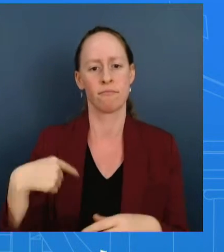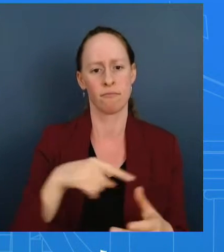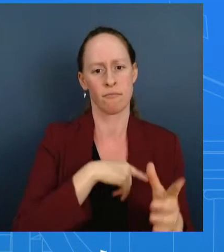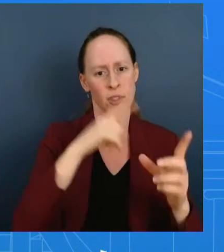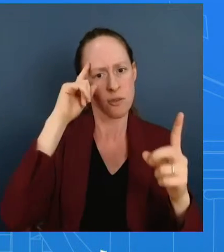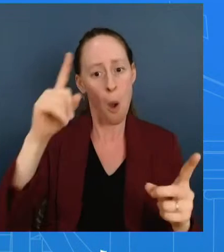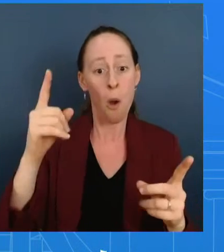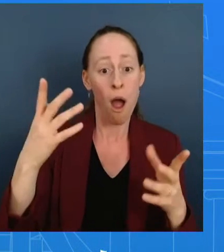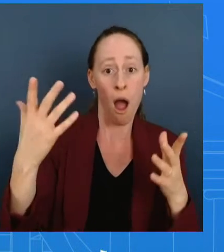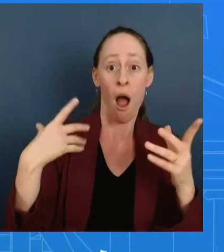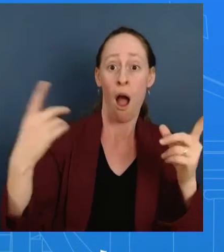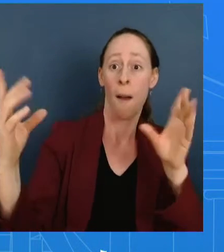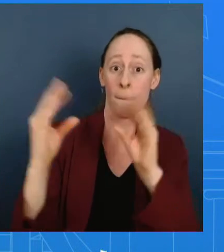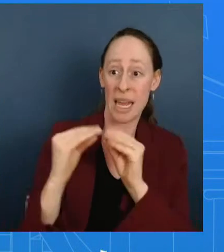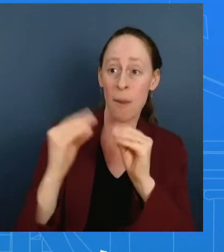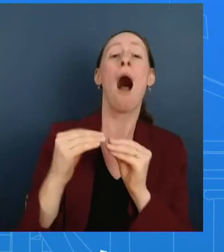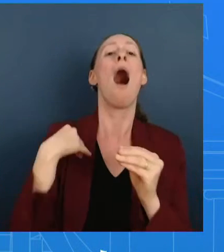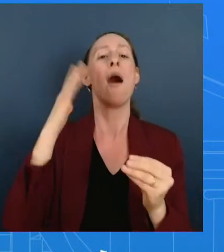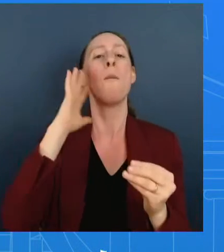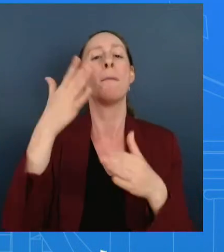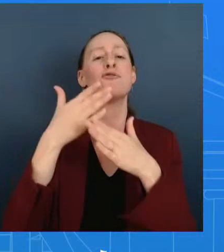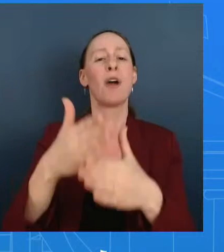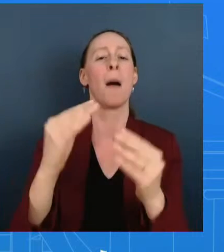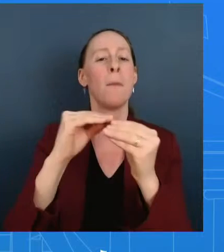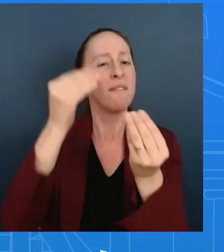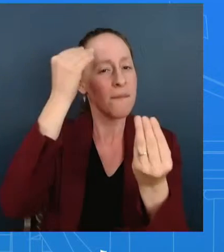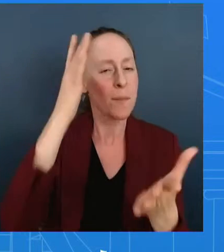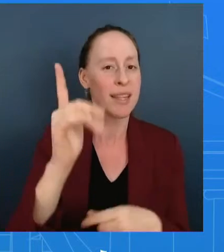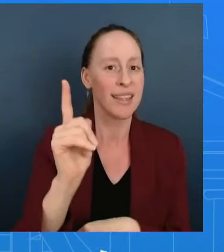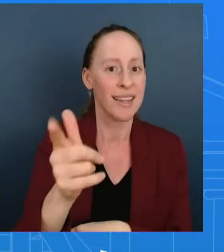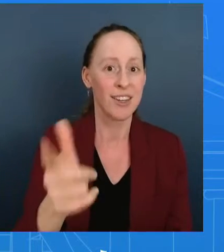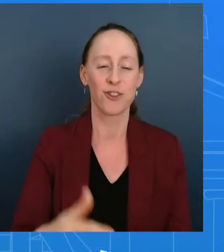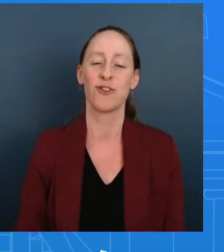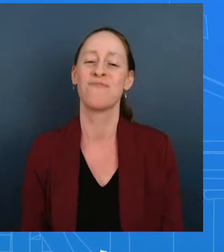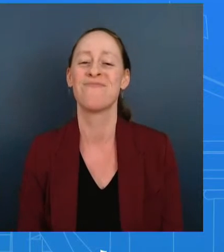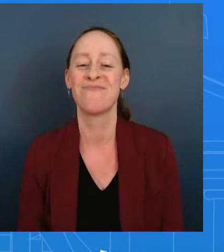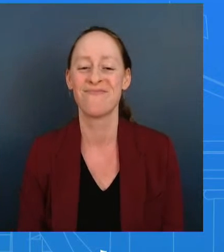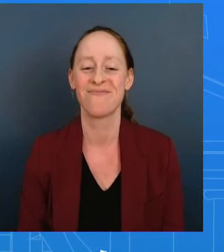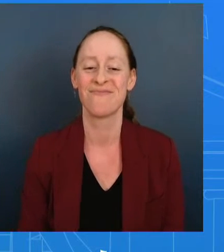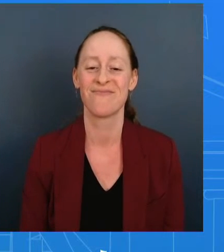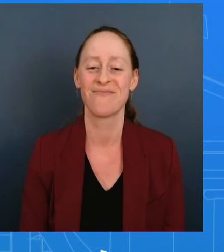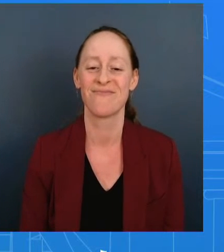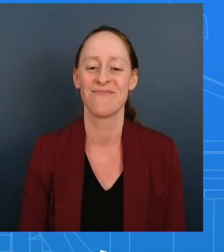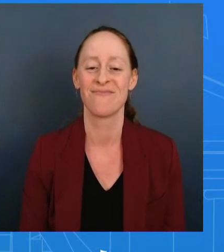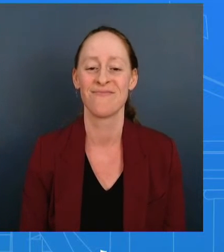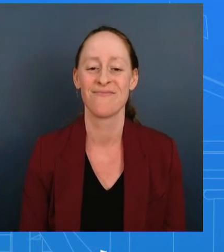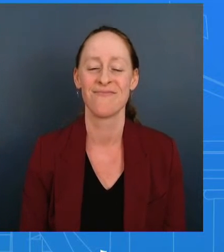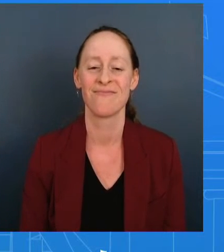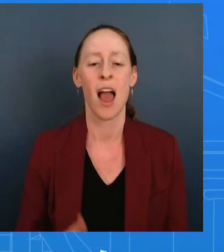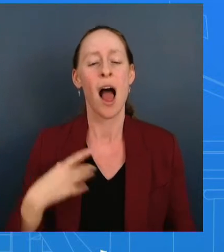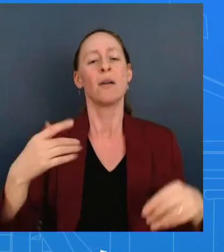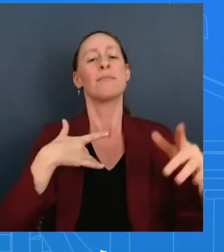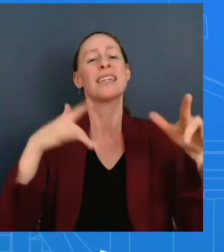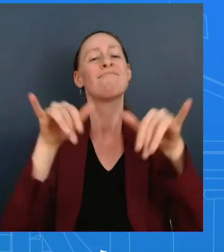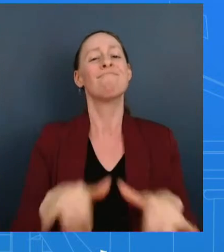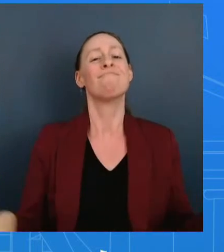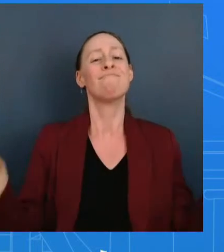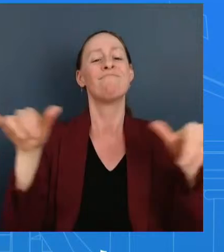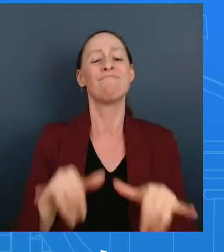as customary for summits the United States hosts, there will be a leaders' spouses and partners program hosted by Dr. Biden. Now, if I could just quickly turn to Ukraine,